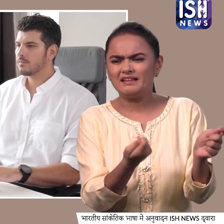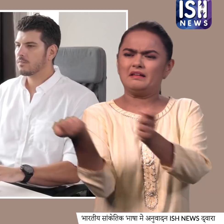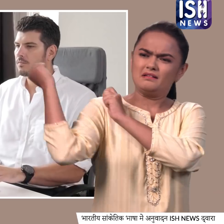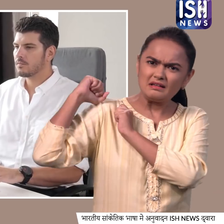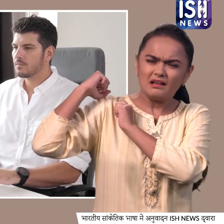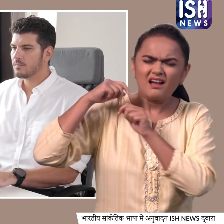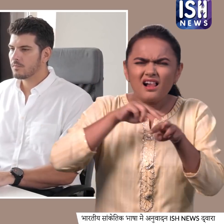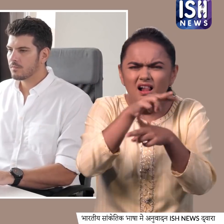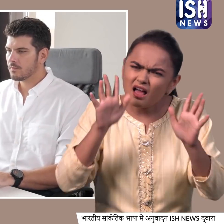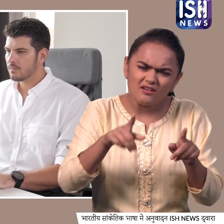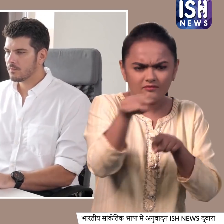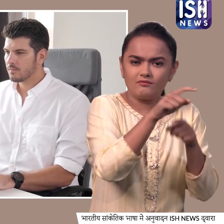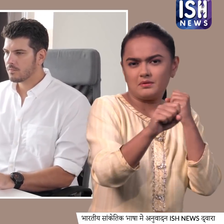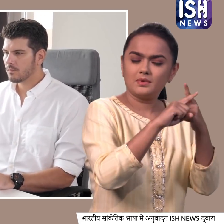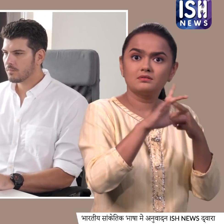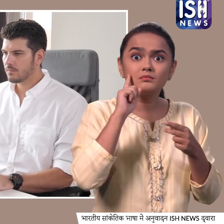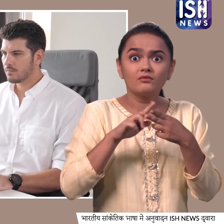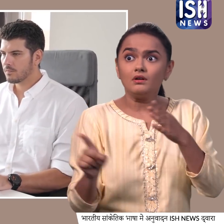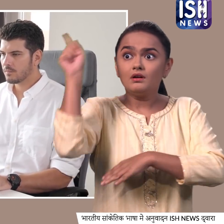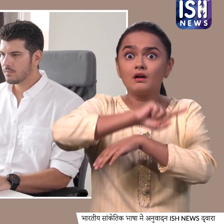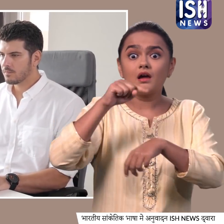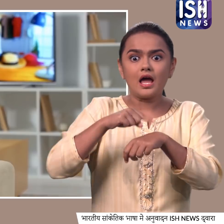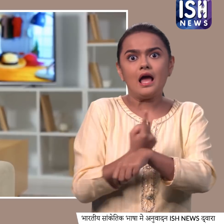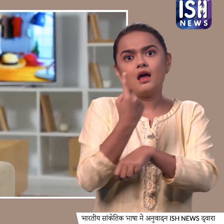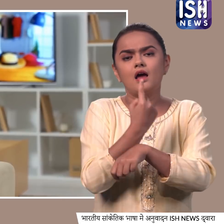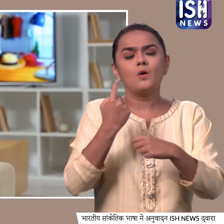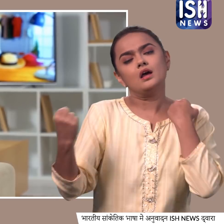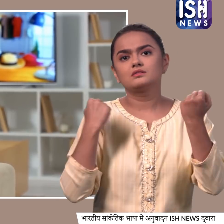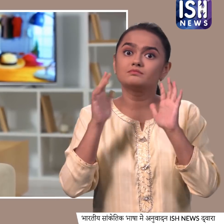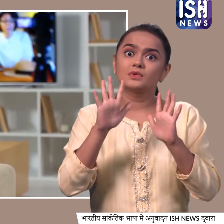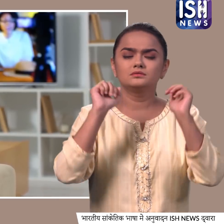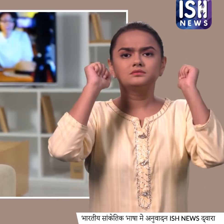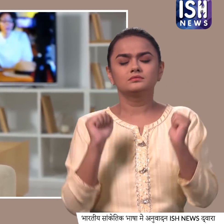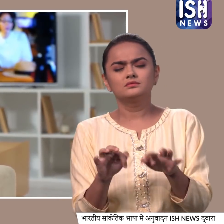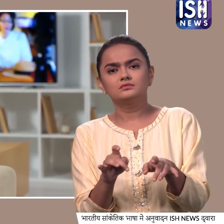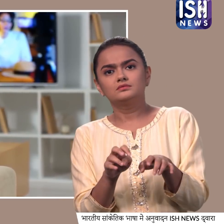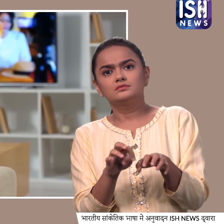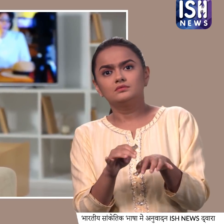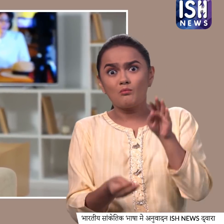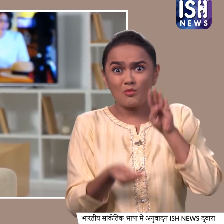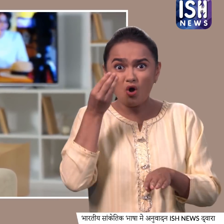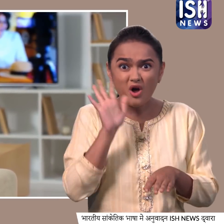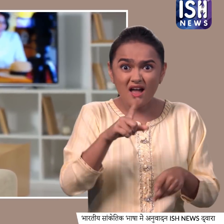but if you only exercise for 1 hour a day & usually spend your day sitting on a chair